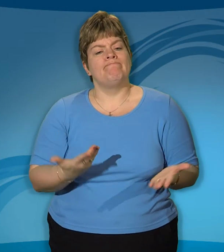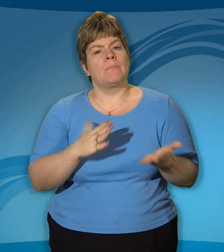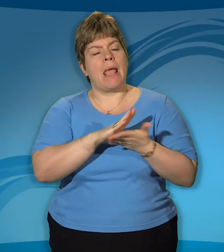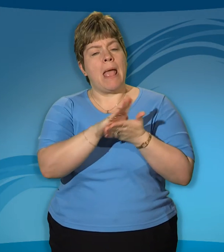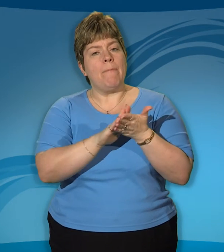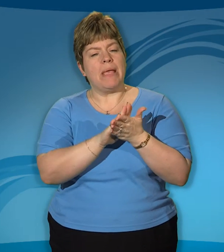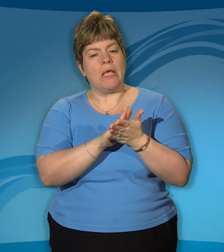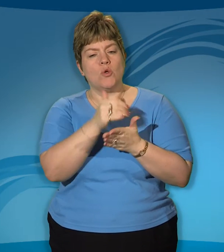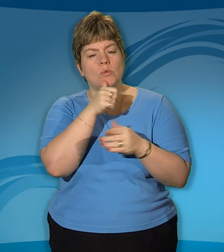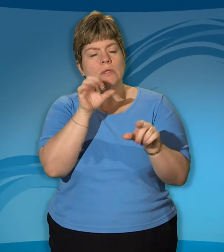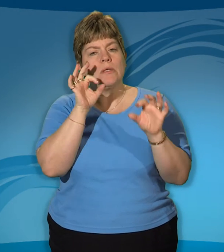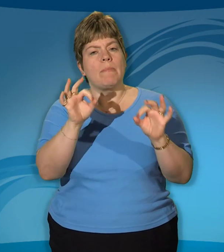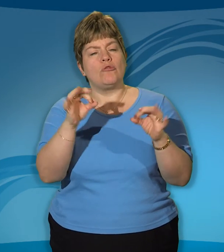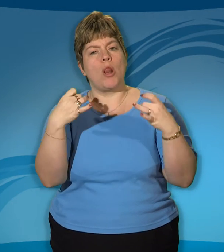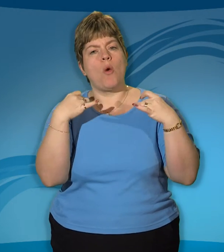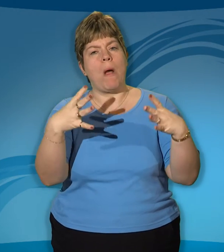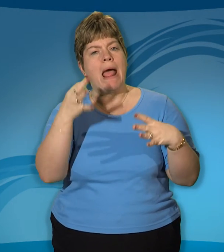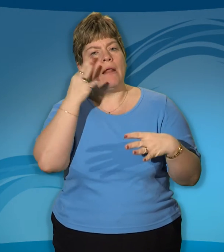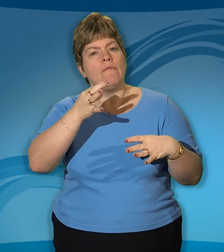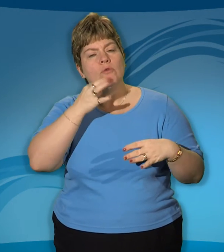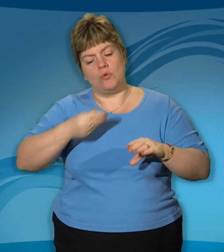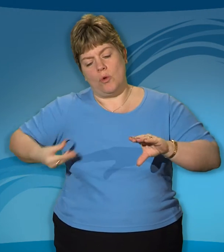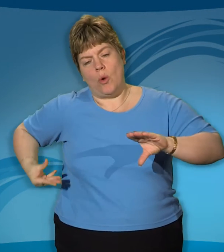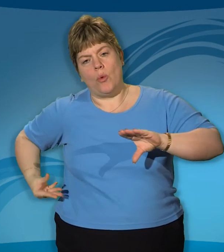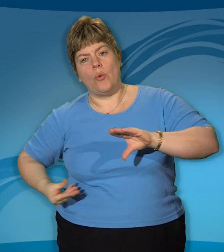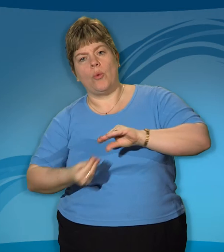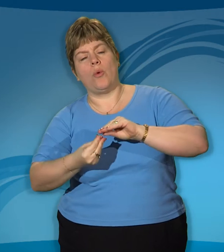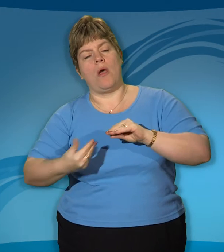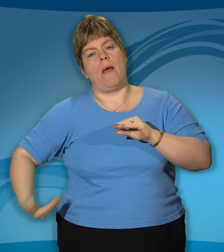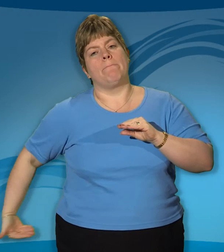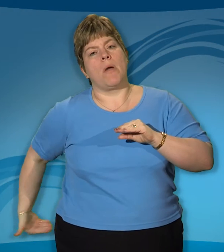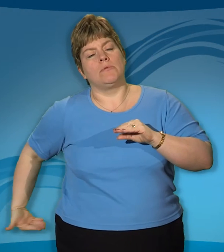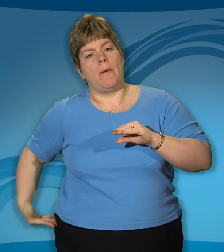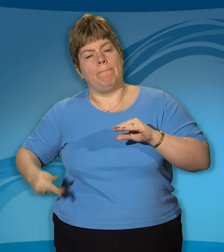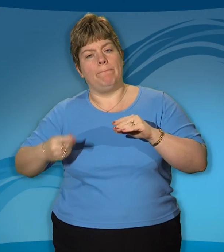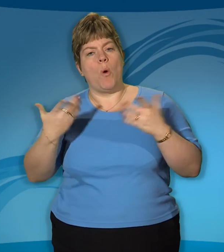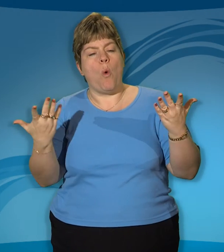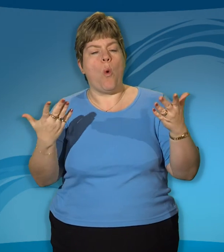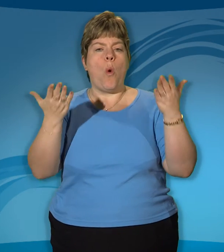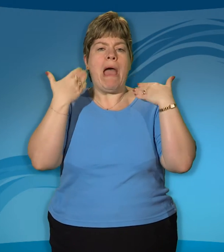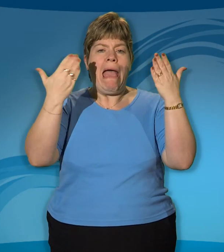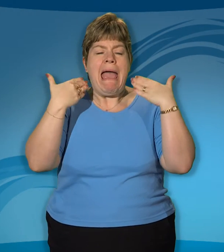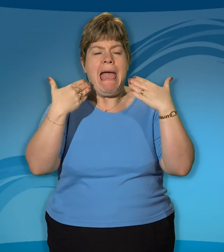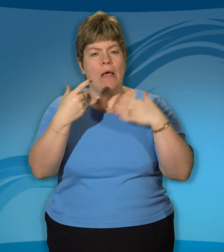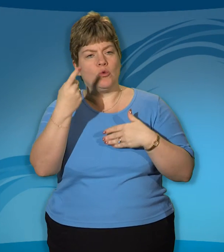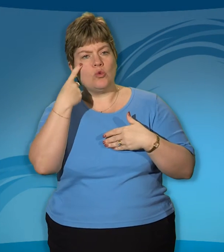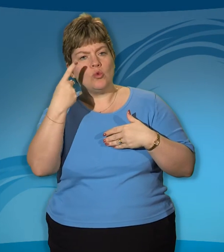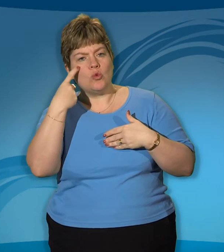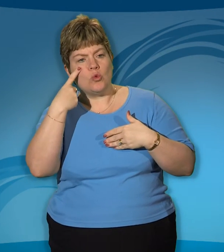This means putting white x-ray fluid into your bowel and/or air through a tube placed